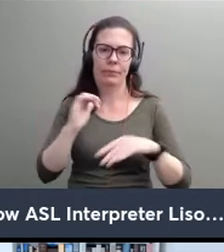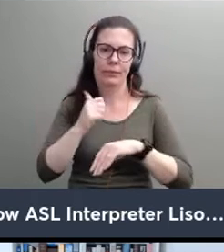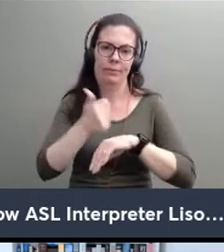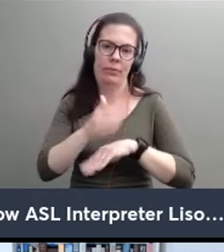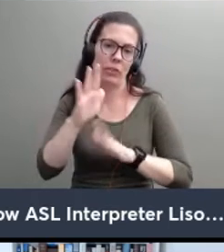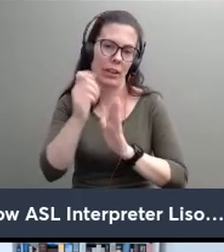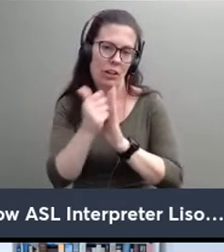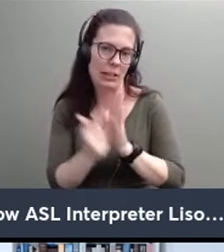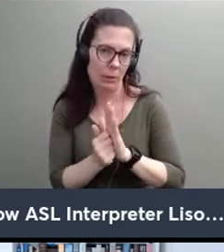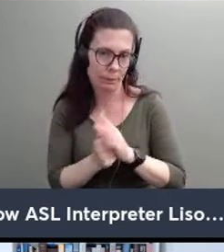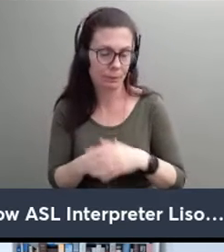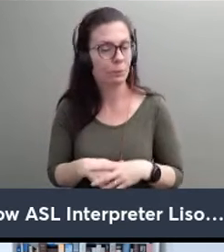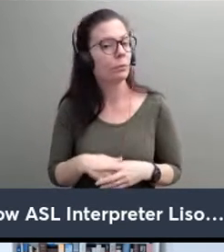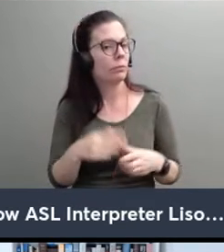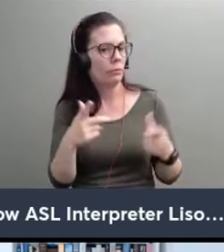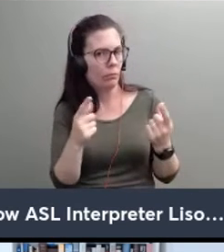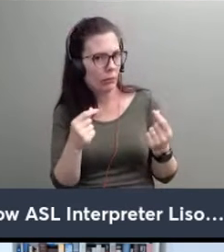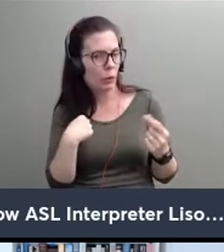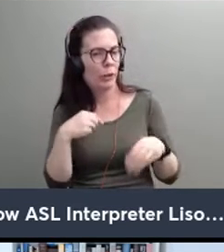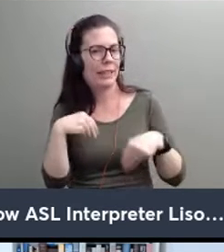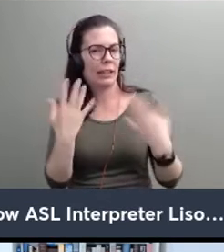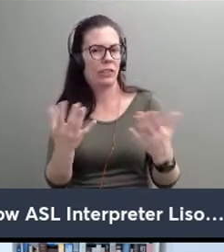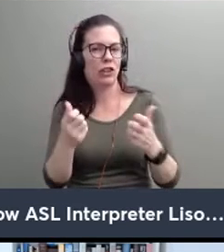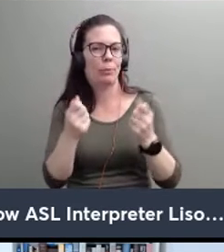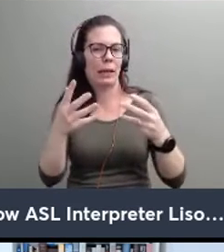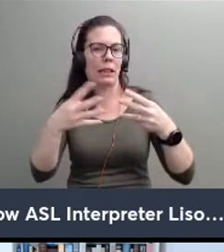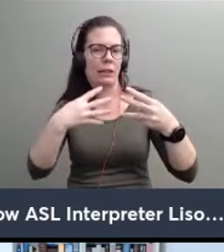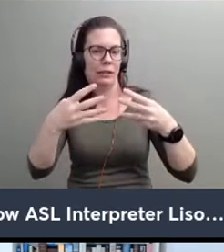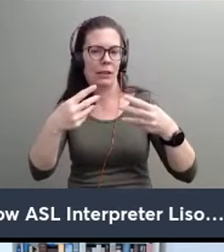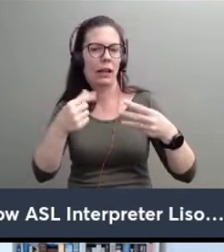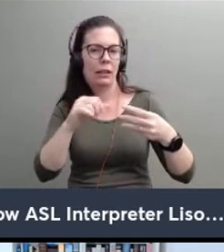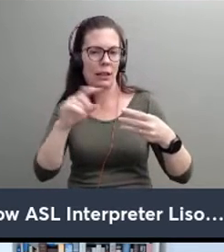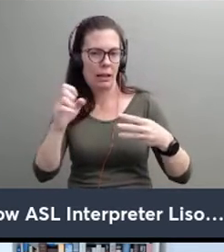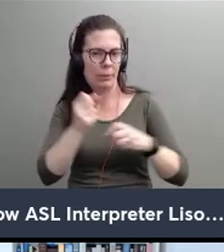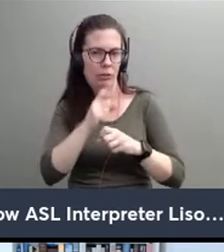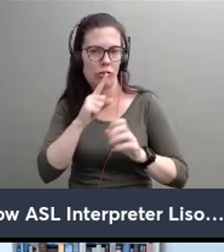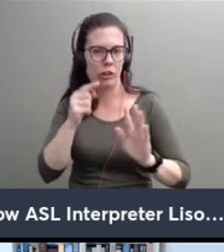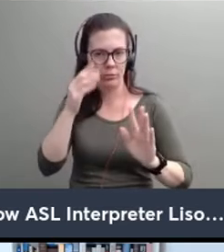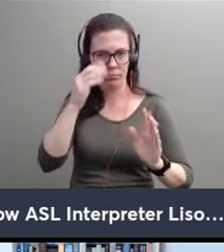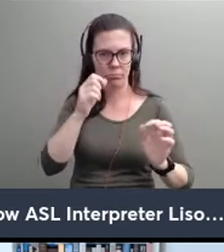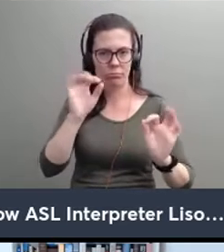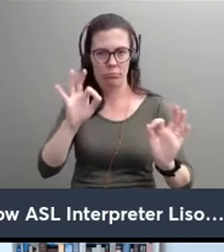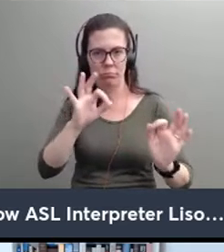So what we are doing is we are giving you multiple gates, making sure that you know what you're doing. Nice.